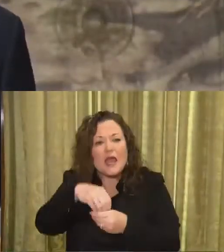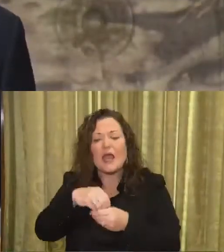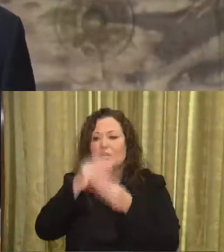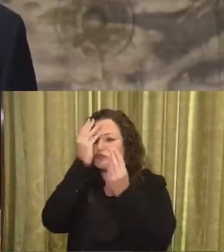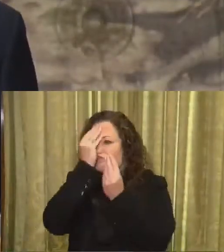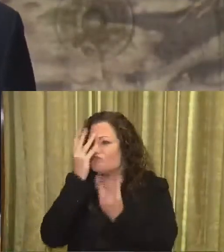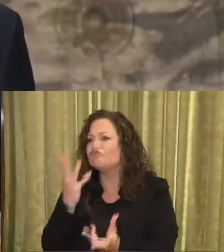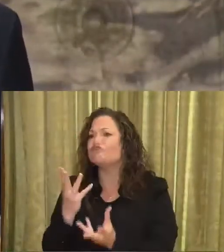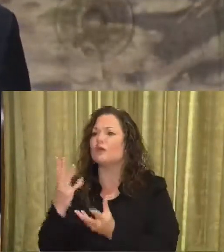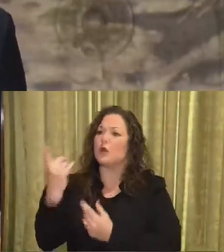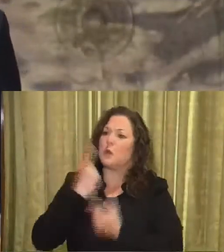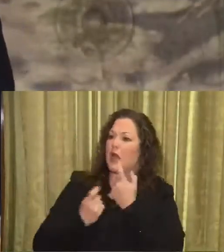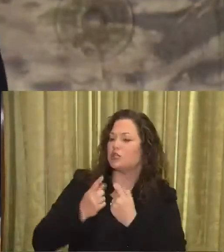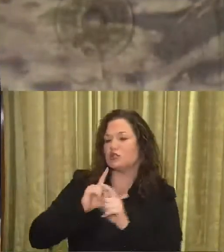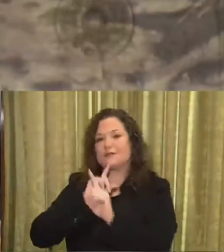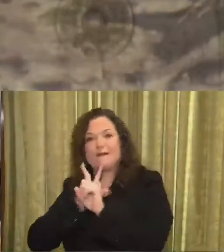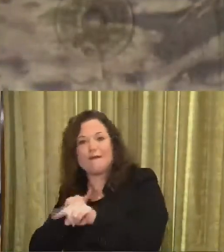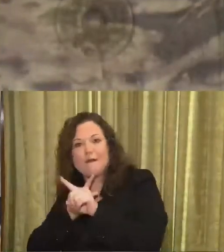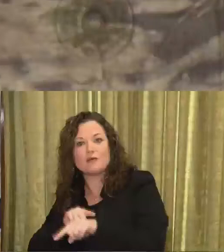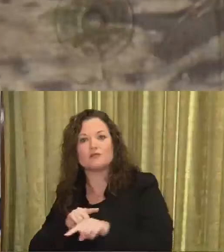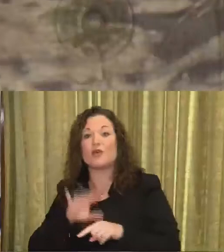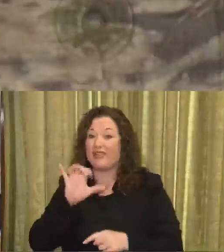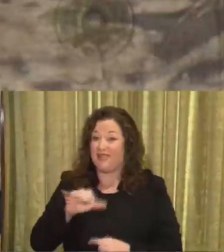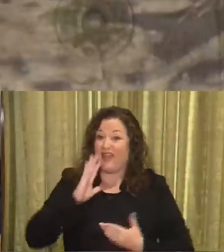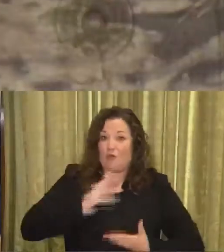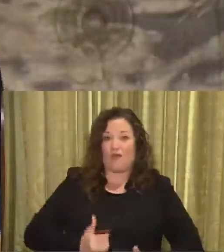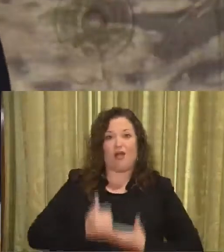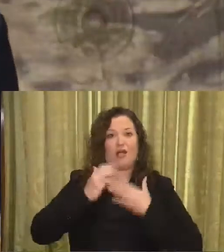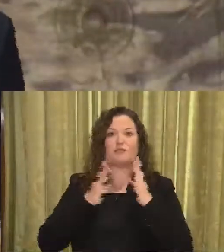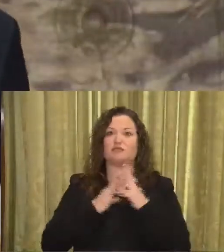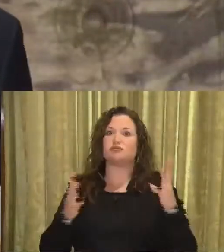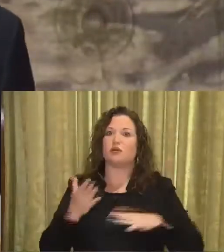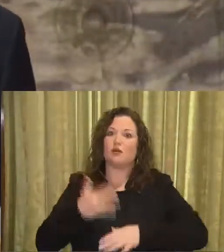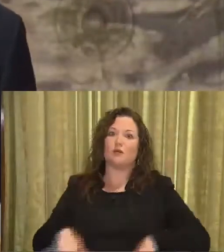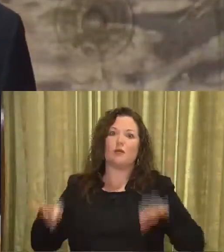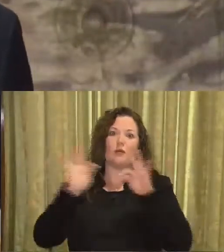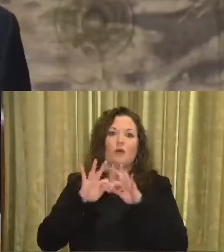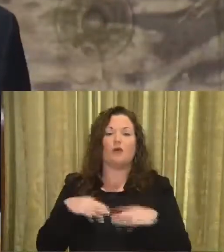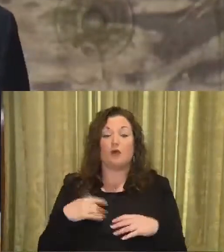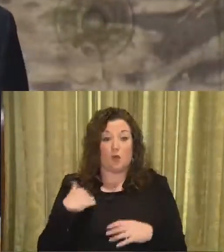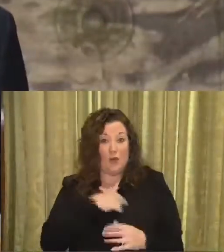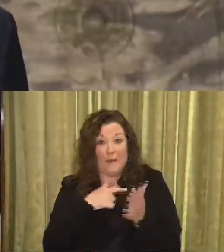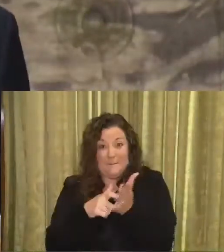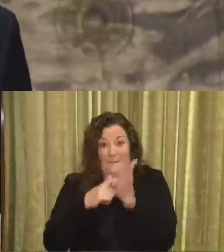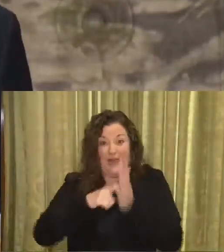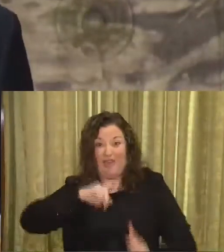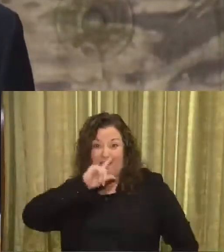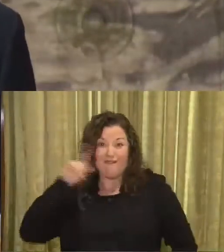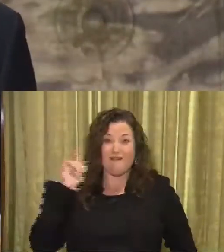This will help us a great deal. We're not mandating anything. We're asking for partners and